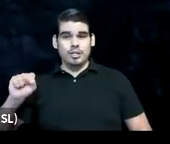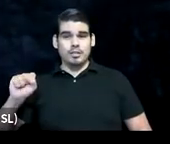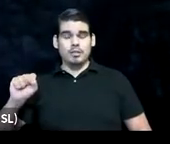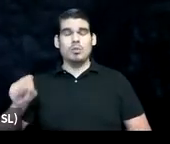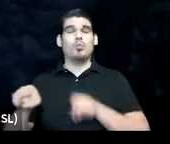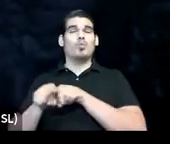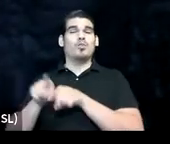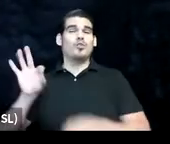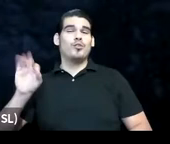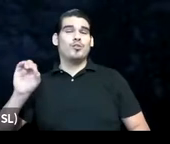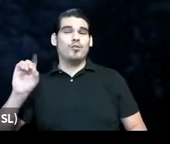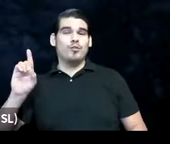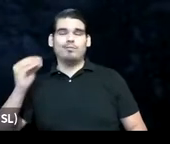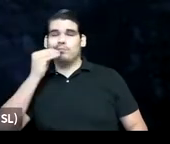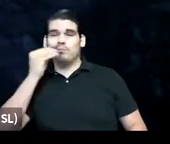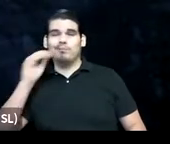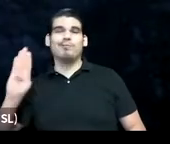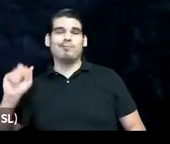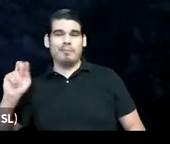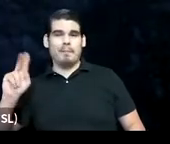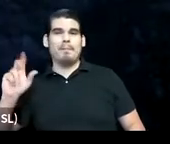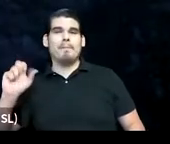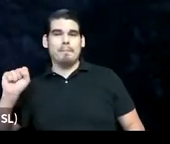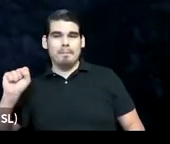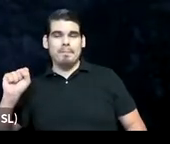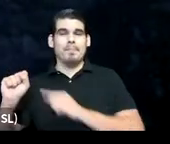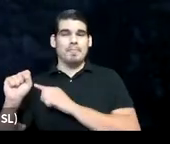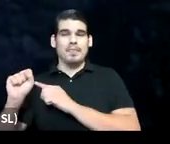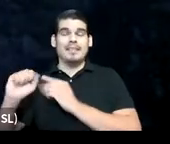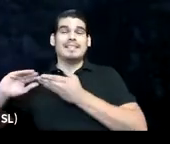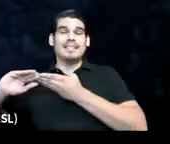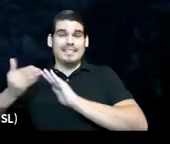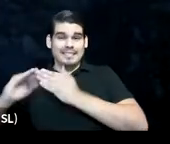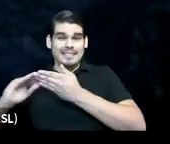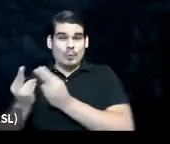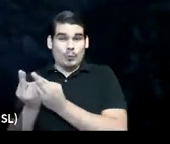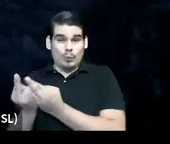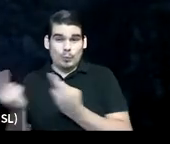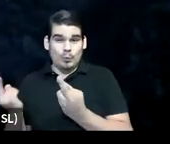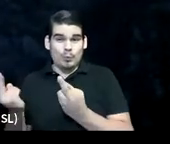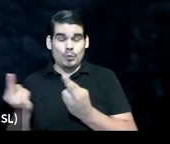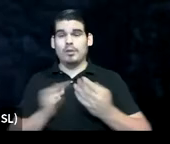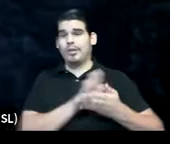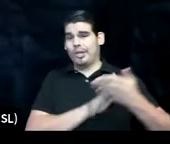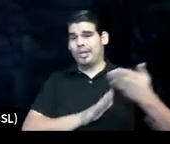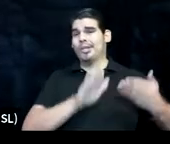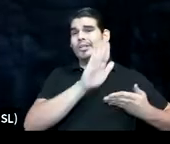More local and outside and external resources to help provide for students during these times as well, or even outside of these times.